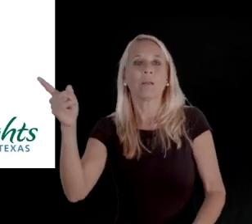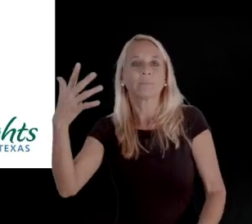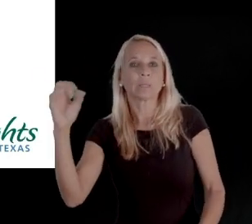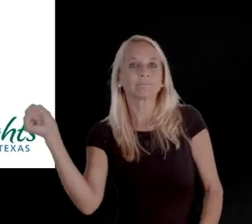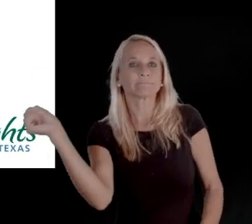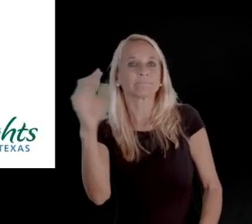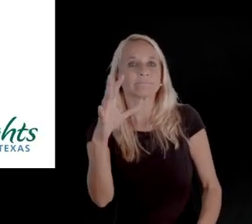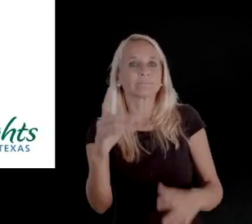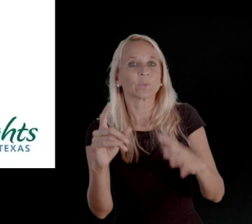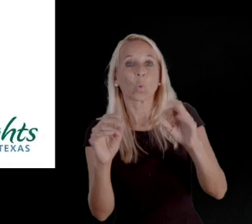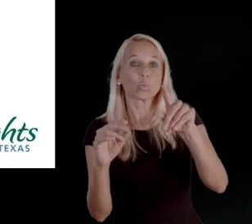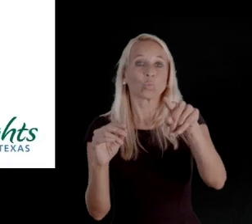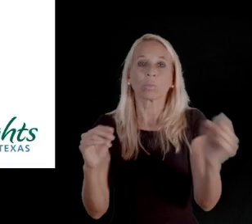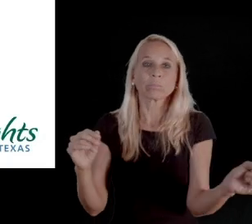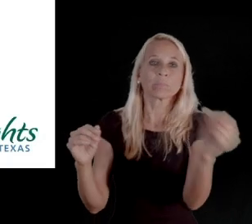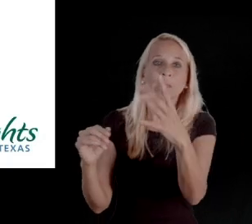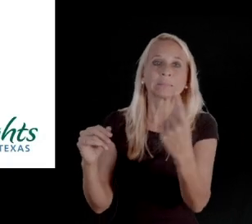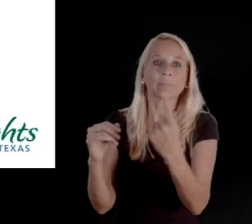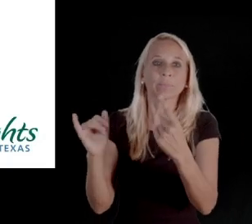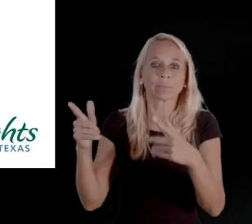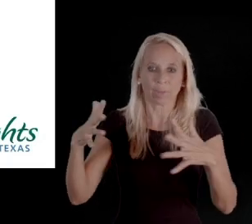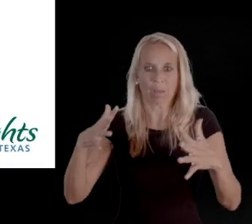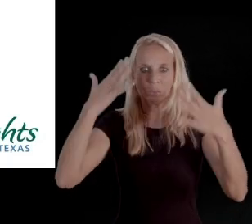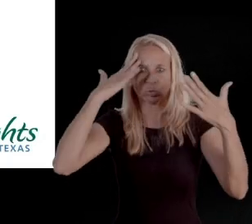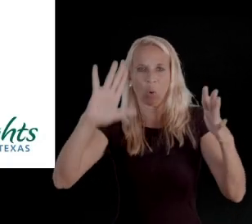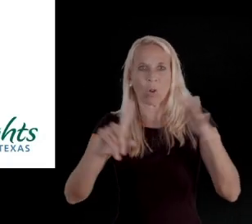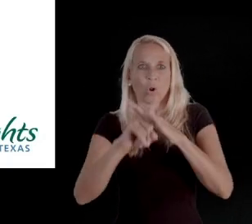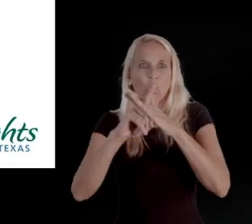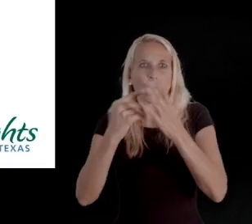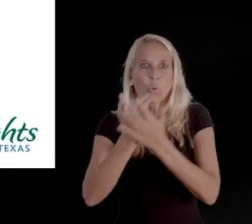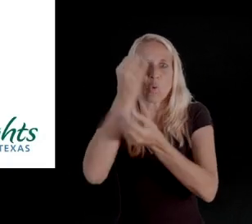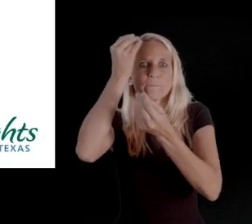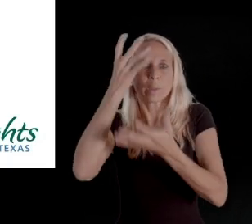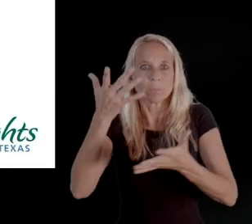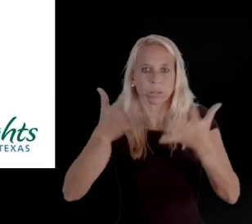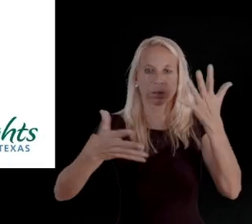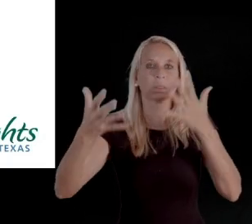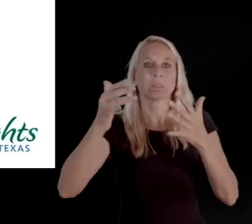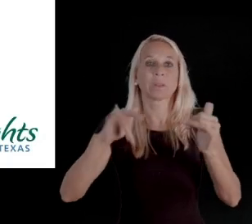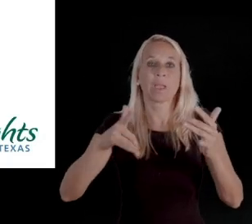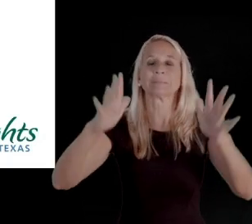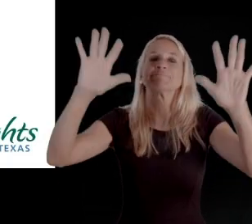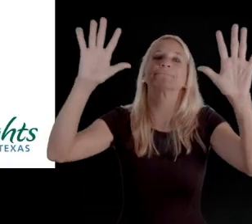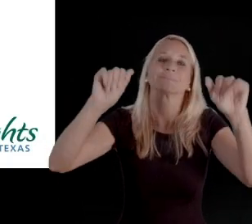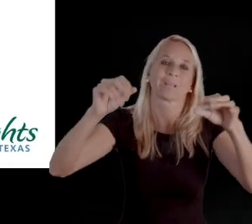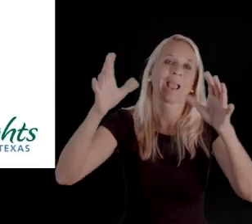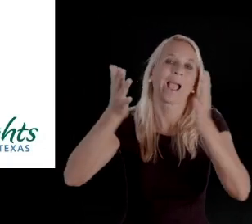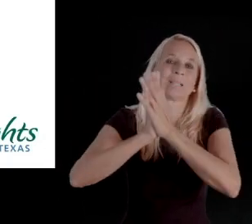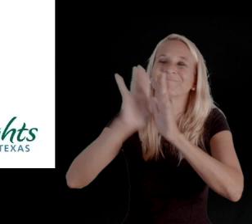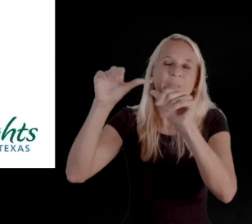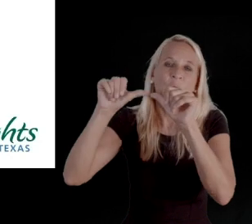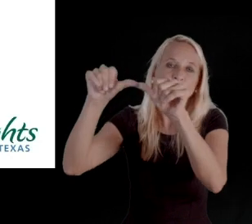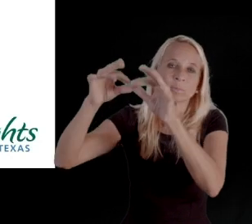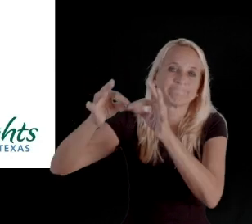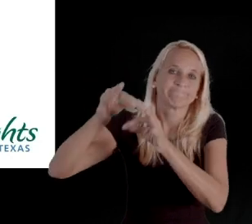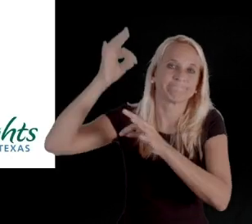something or you've submitted something that they haven't reviewed, that could cause a continuance. So at this stage,